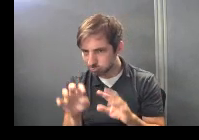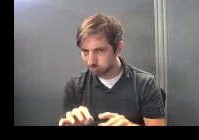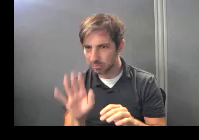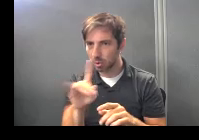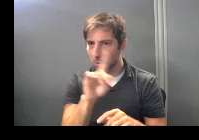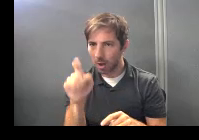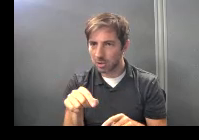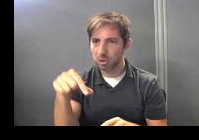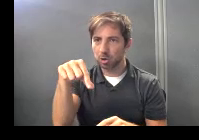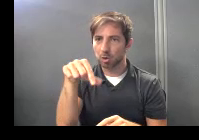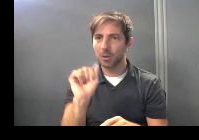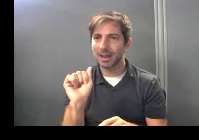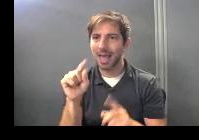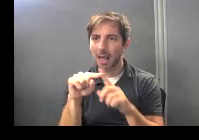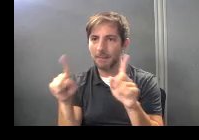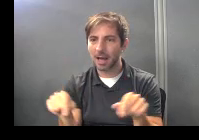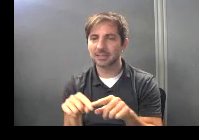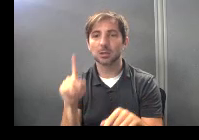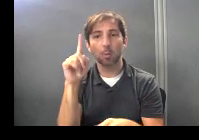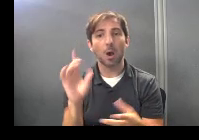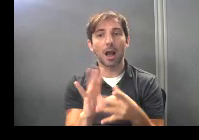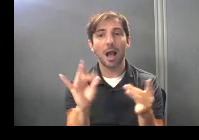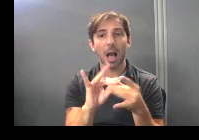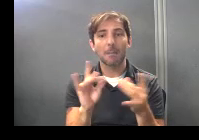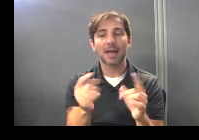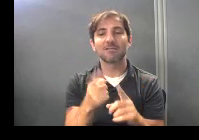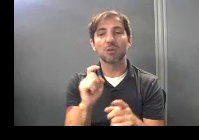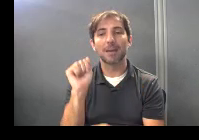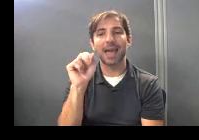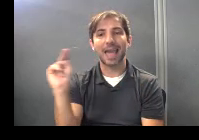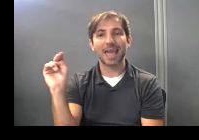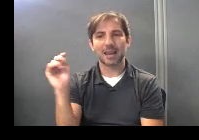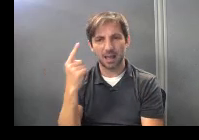WE HAVE A COMMENT FROM ANNE THAT I THINK IS IMPORTANT THAT I WANT TO BRING UP.